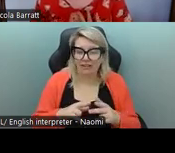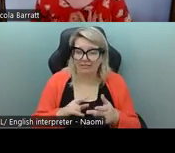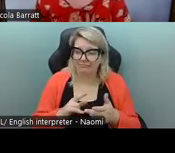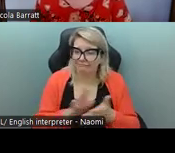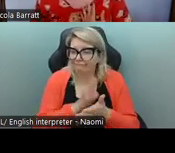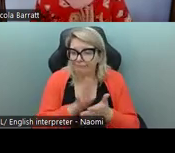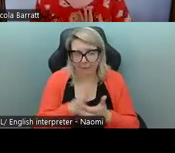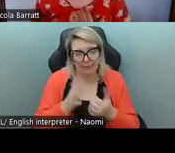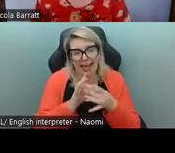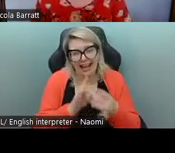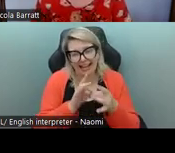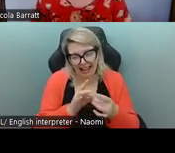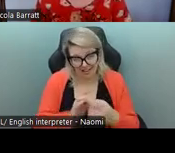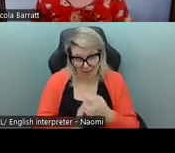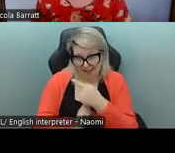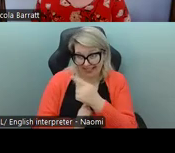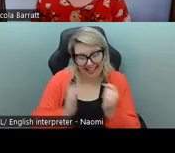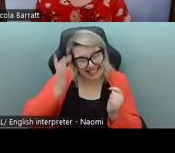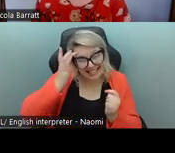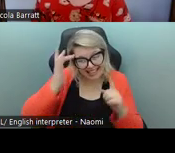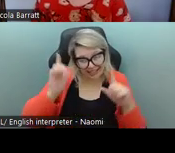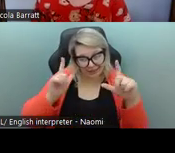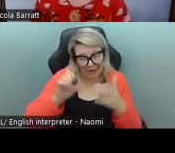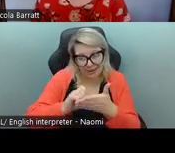The reason I've included this silly picture is this is one